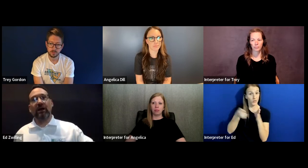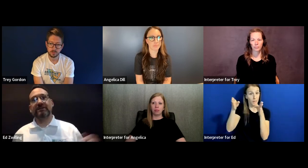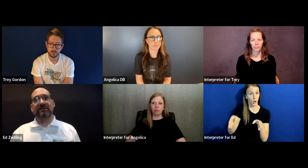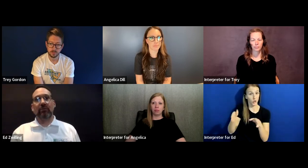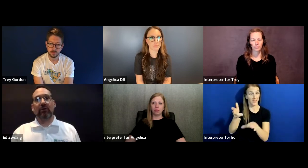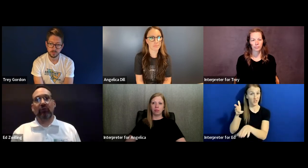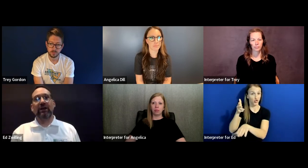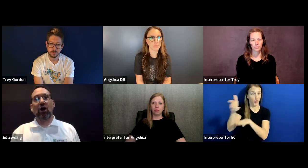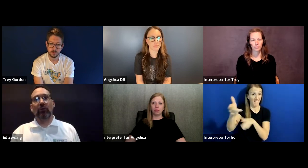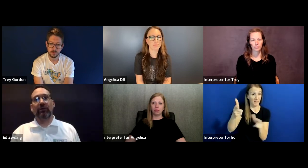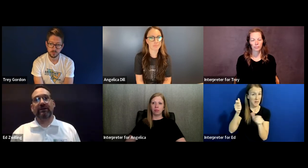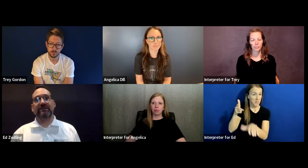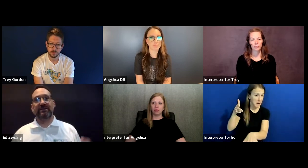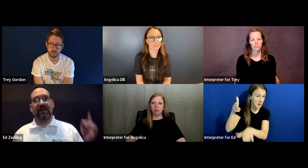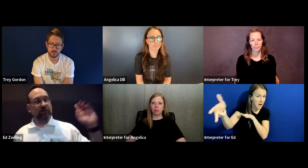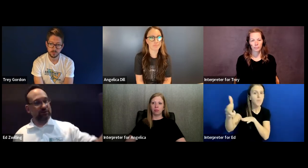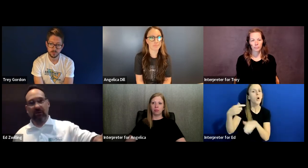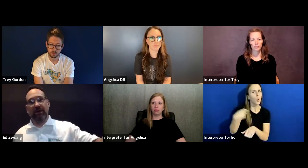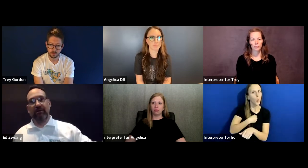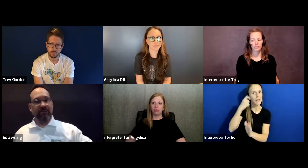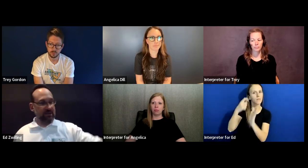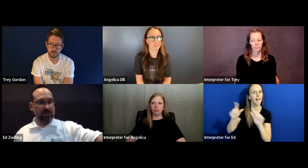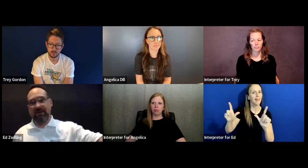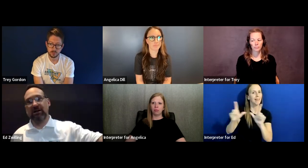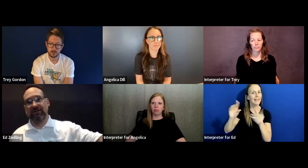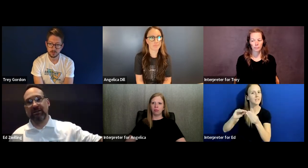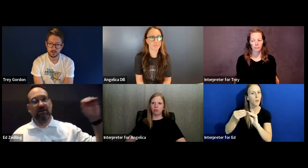license number and we can call the police and say hey there's somebody i think he may be intoxicated